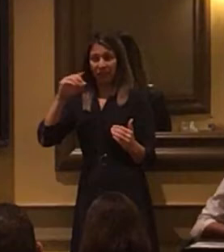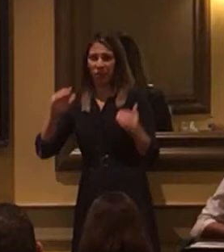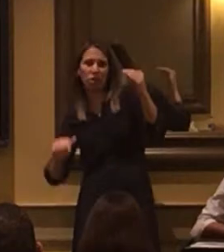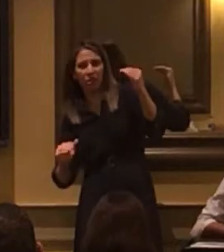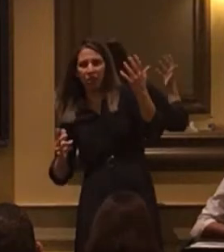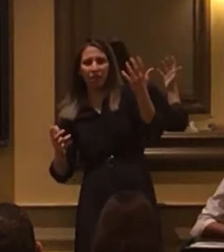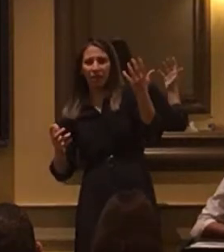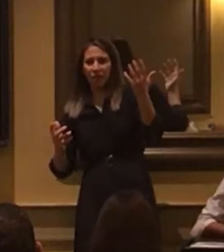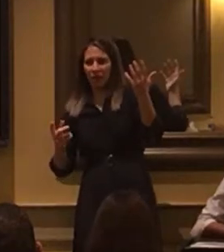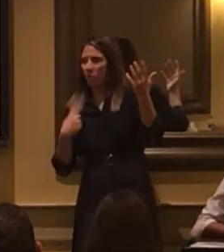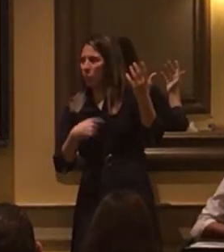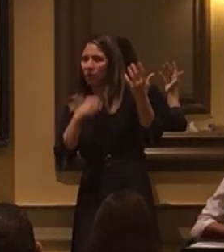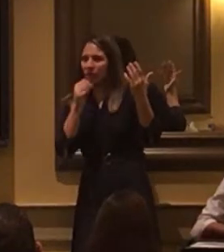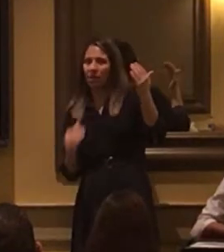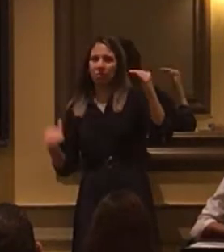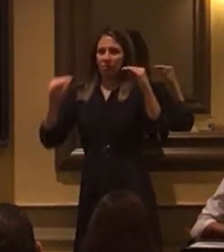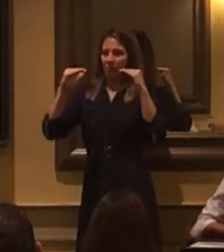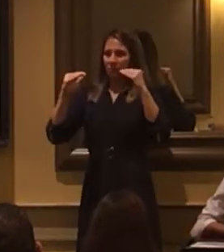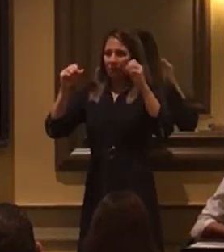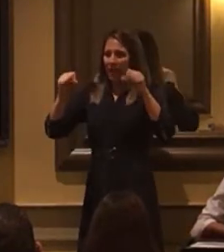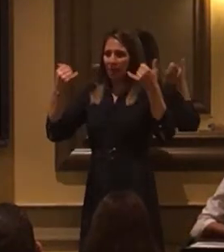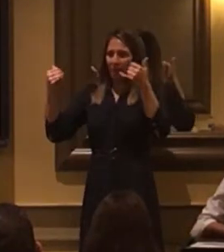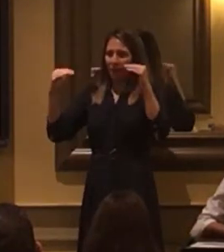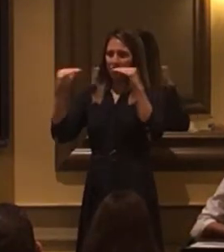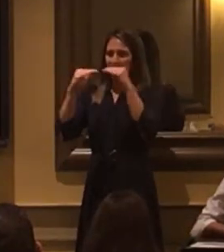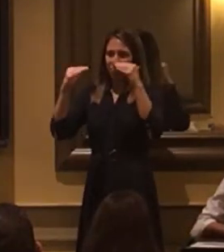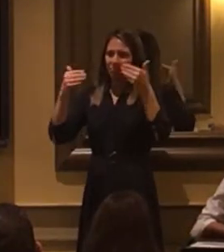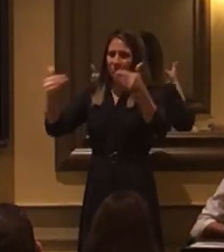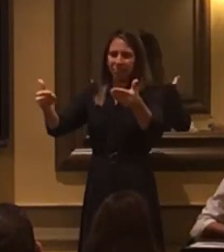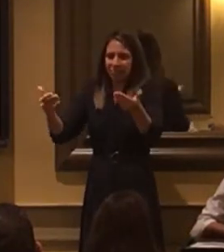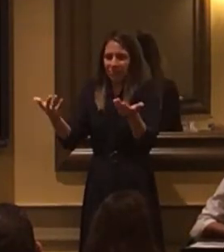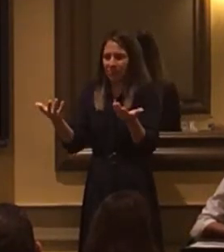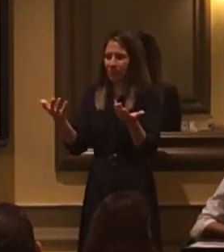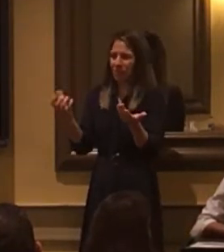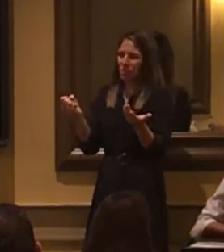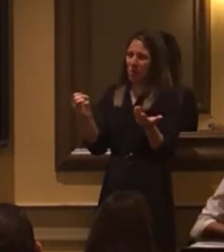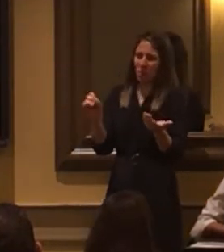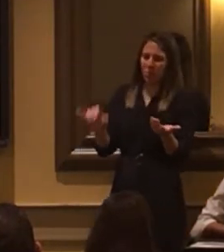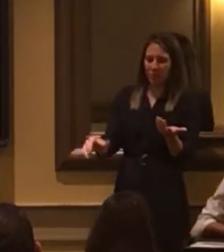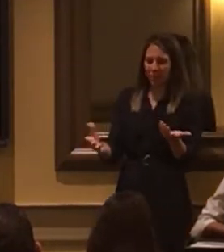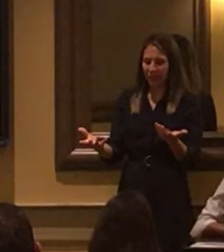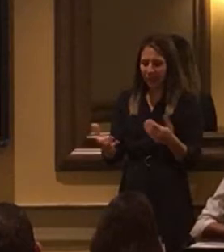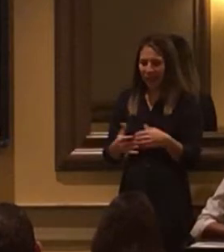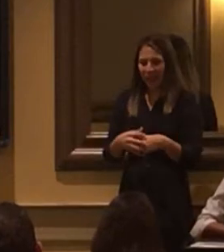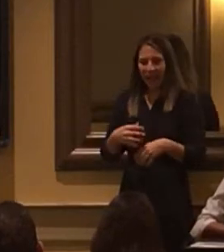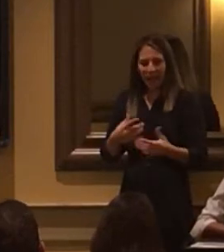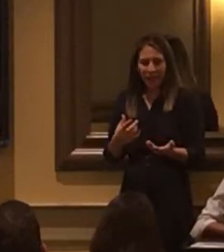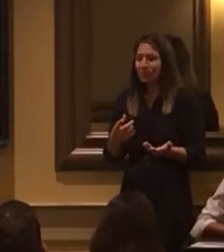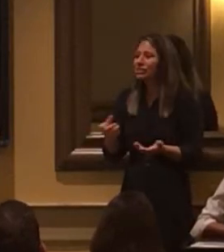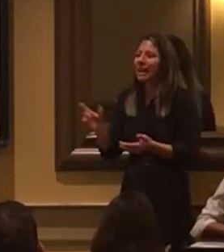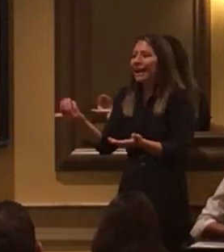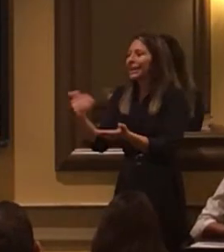and I don't understand that. Yeah. I just have to be really a couple of days